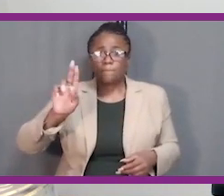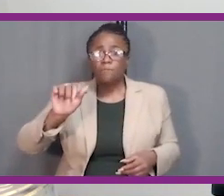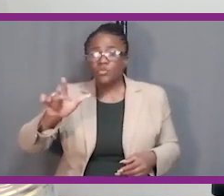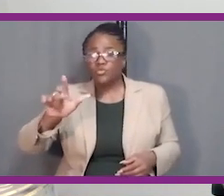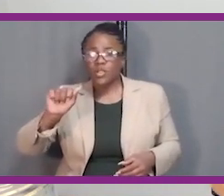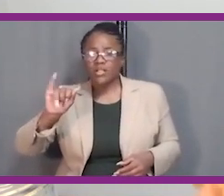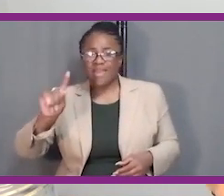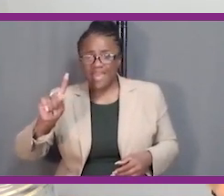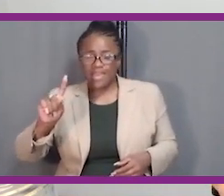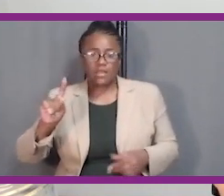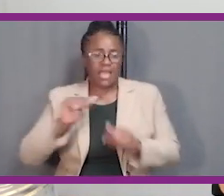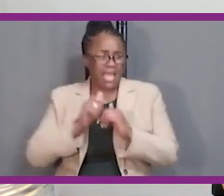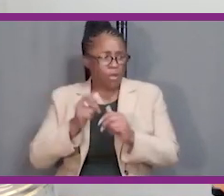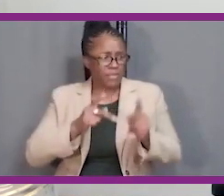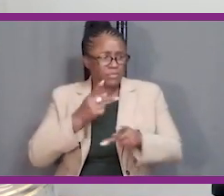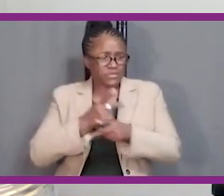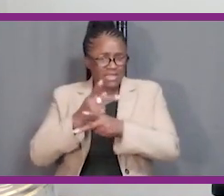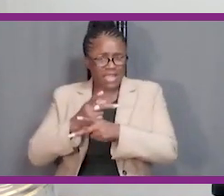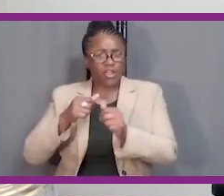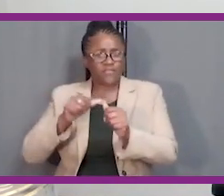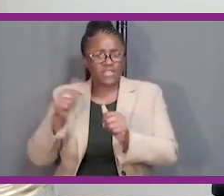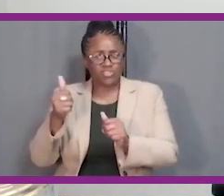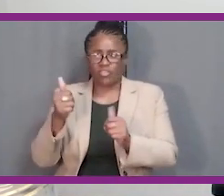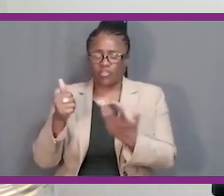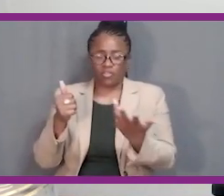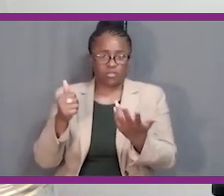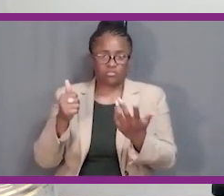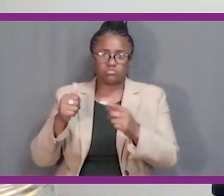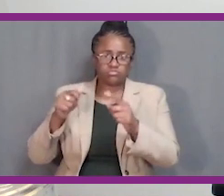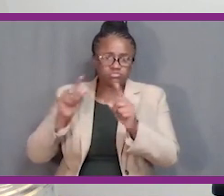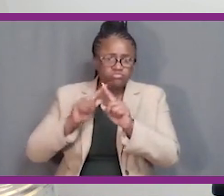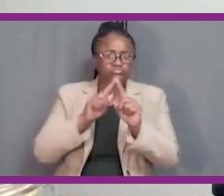think there's tons that we can learn from that and there's ways that we can also support all of that